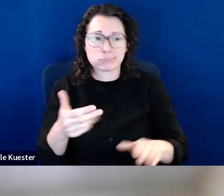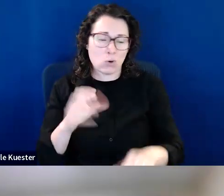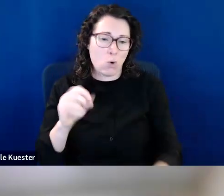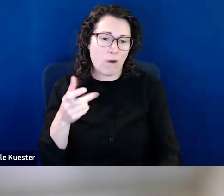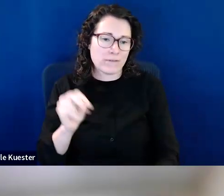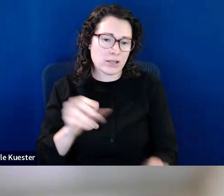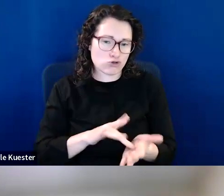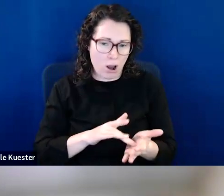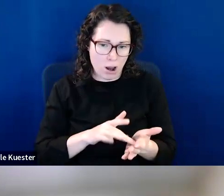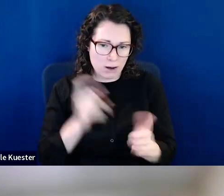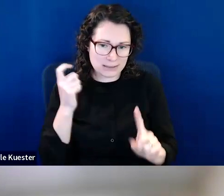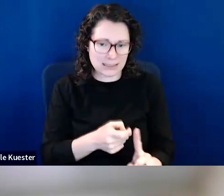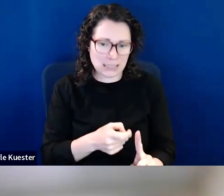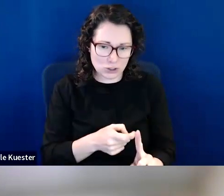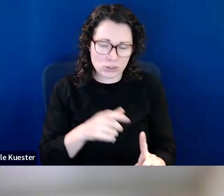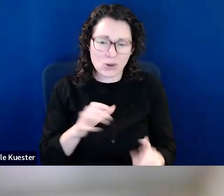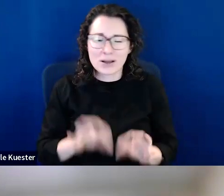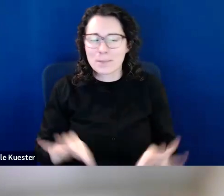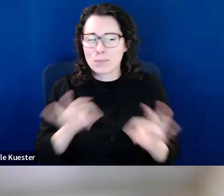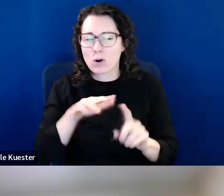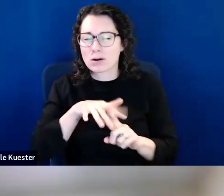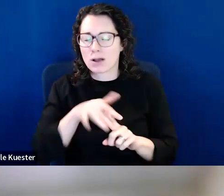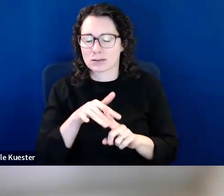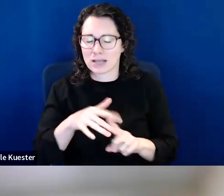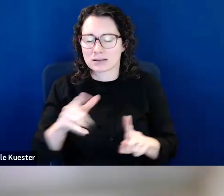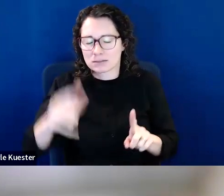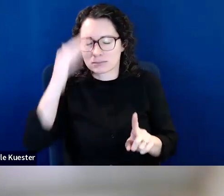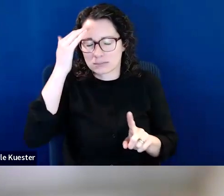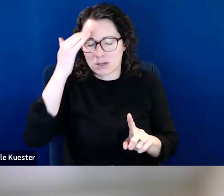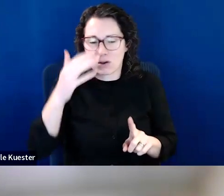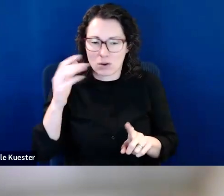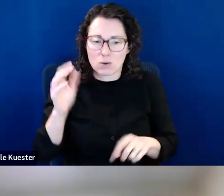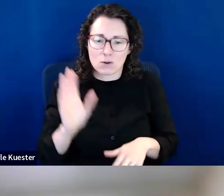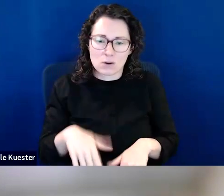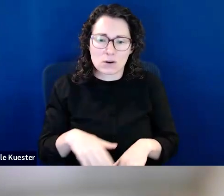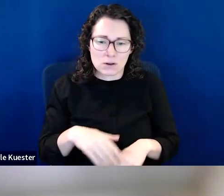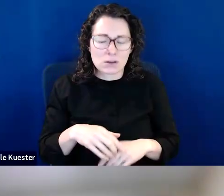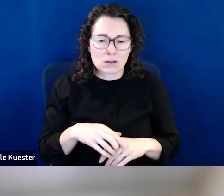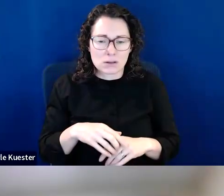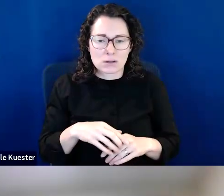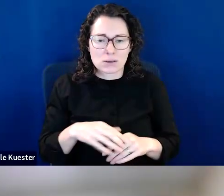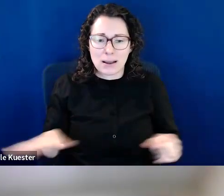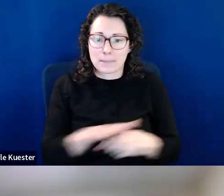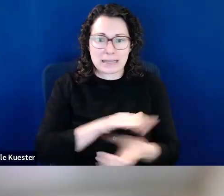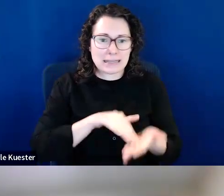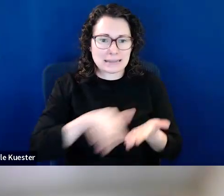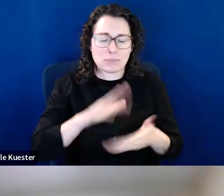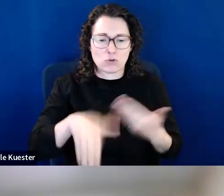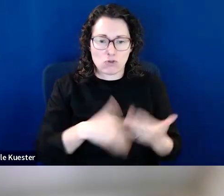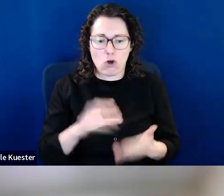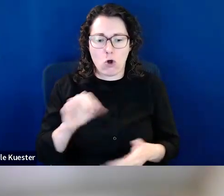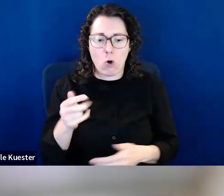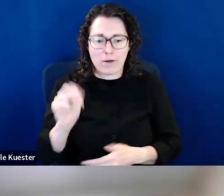Um so I think just important context to have that completely um exempting all orphan drugs would be